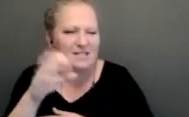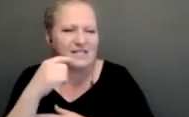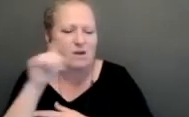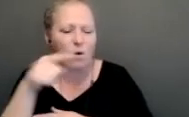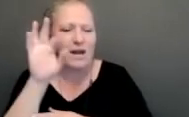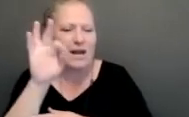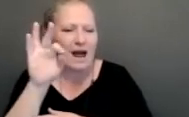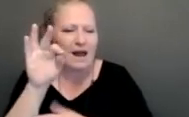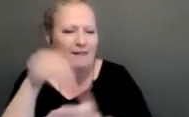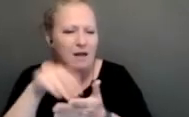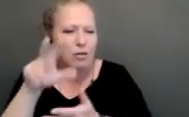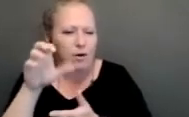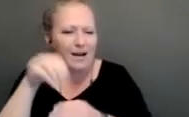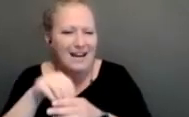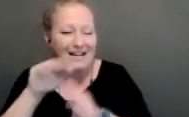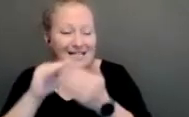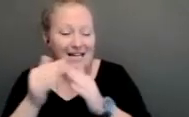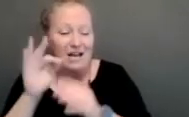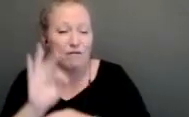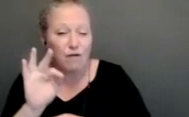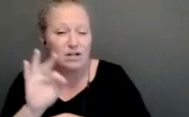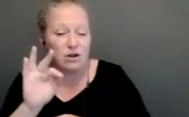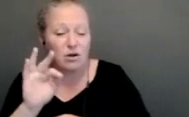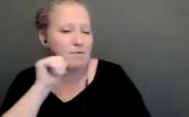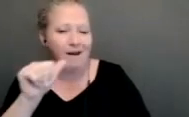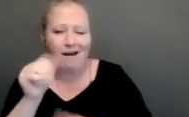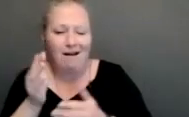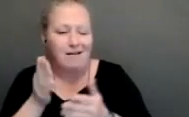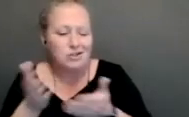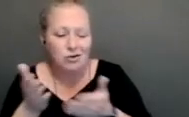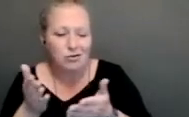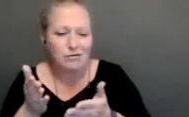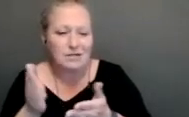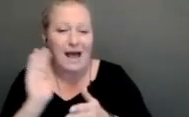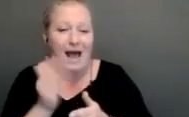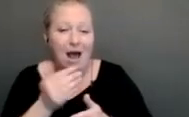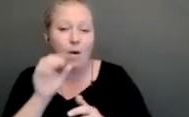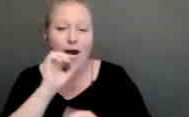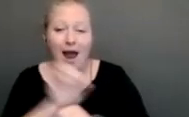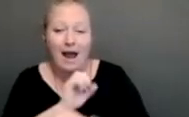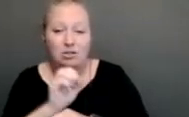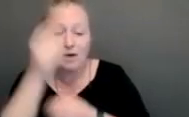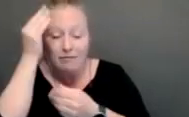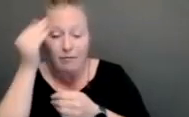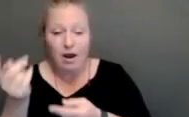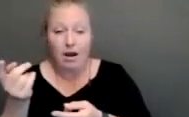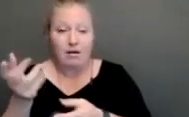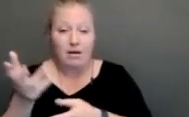9300 in the city of Fresno unserved based on our actual data that's coming back about real